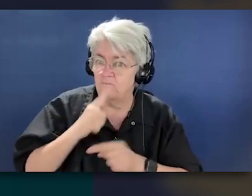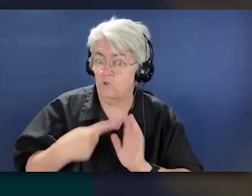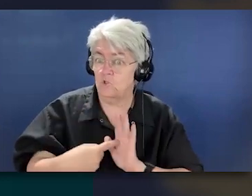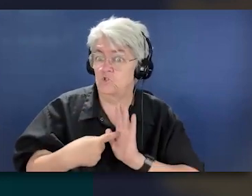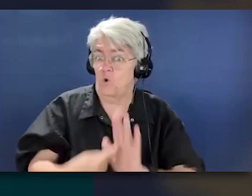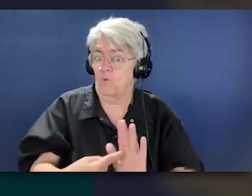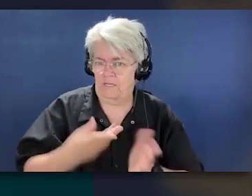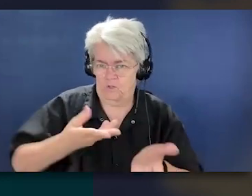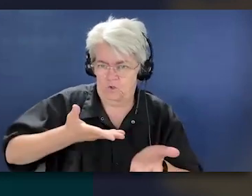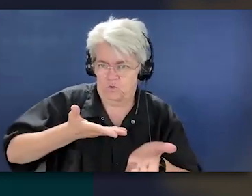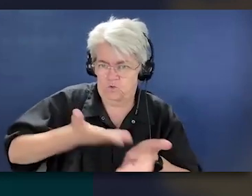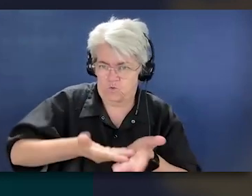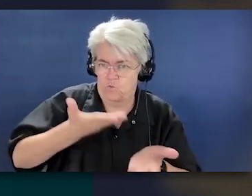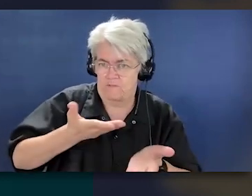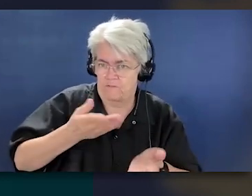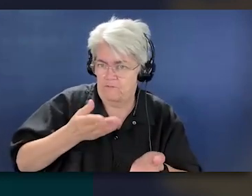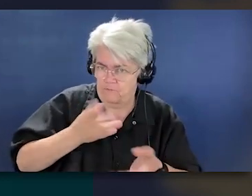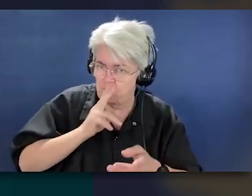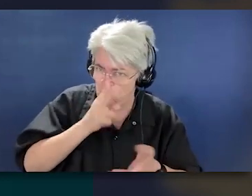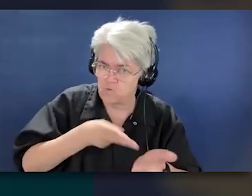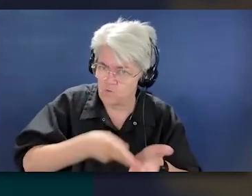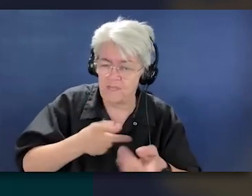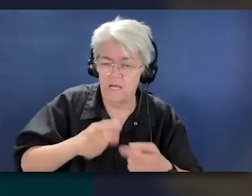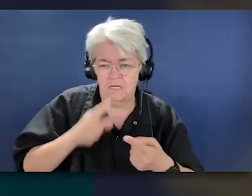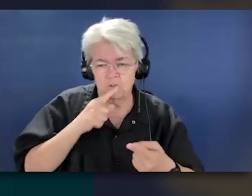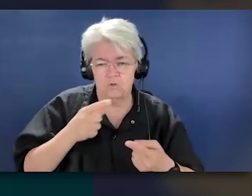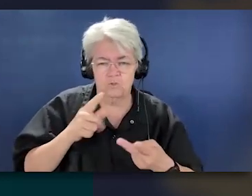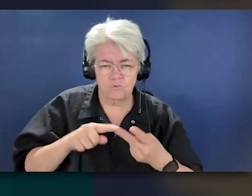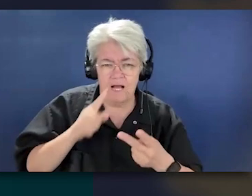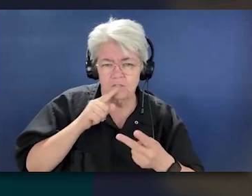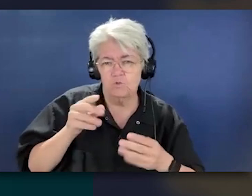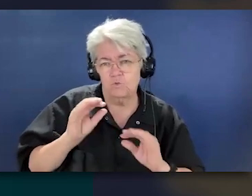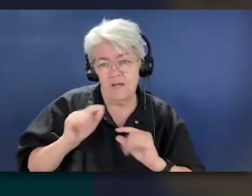using it as kind of an opportunity to unpack some of that history of the medium with her